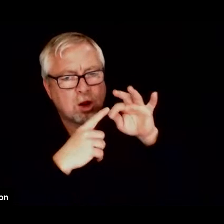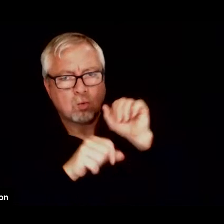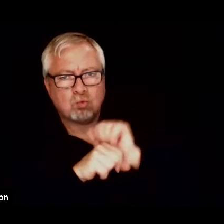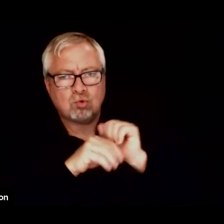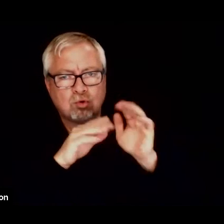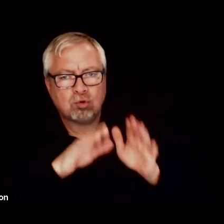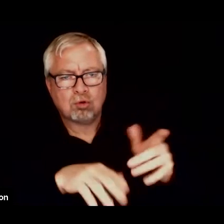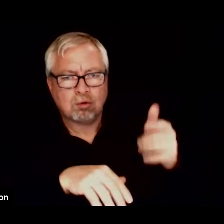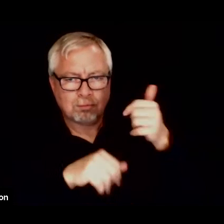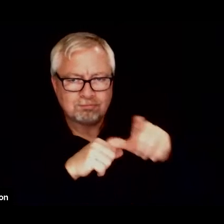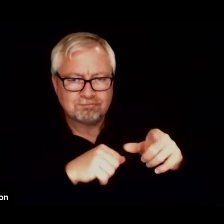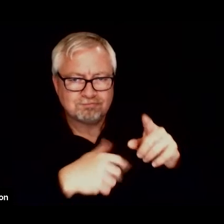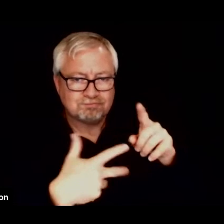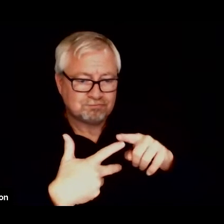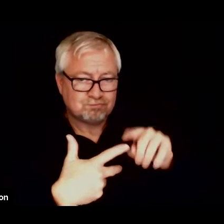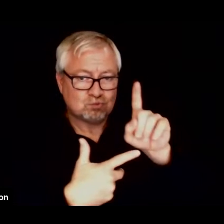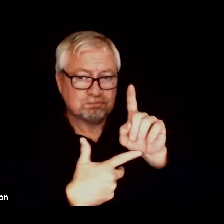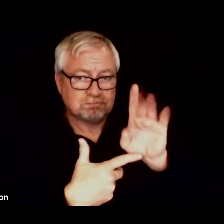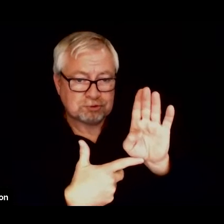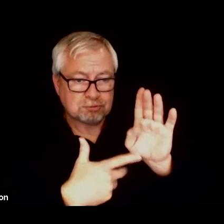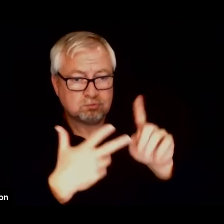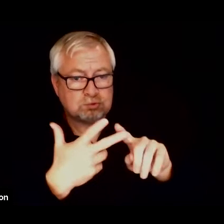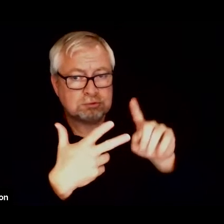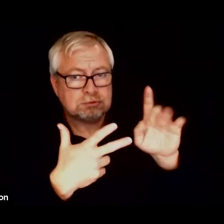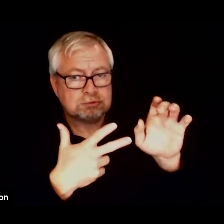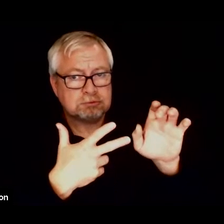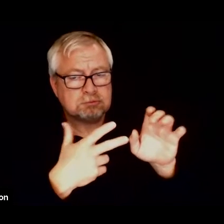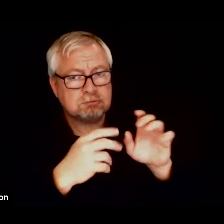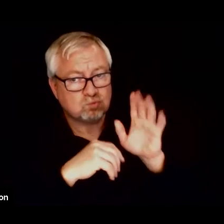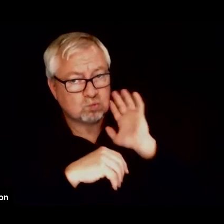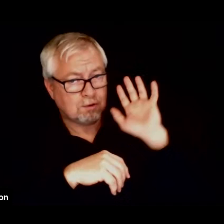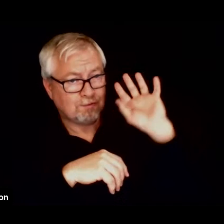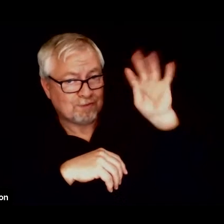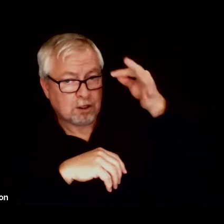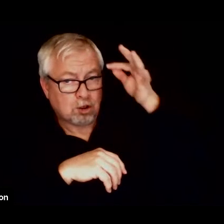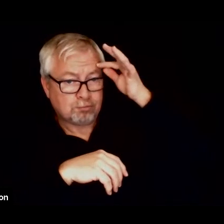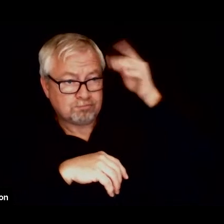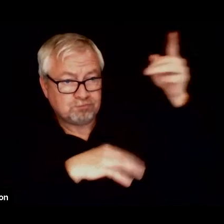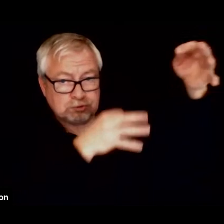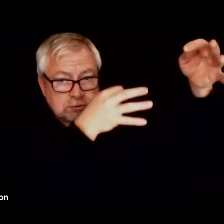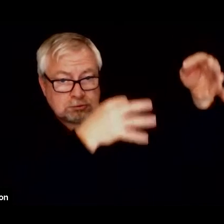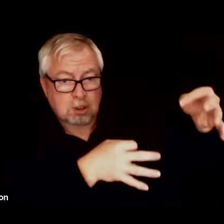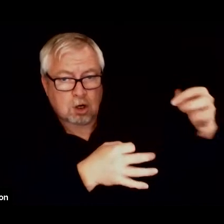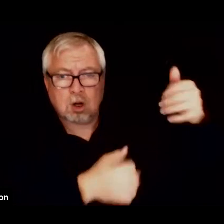will the federal government determine which essential workers are included in that category